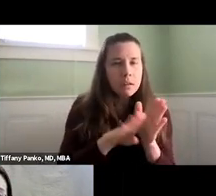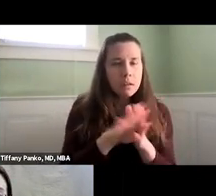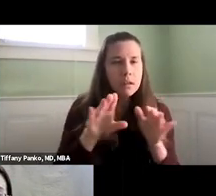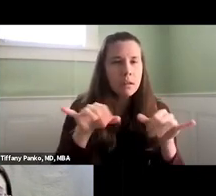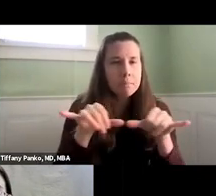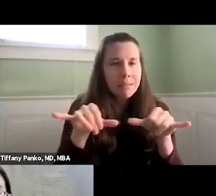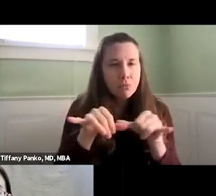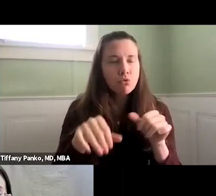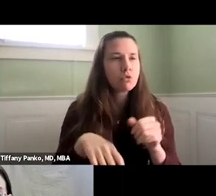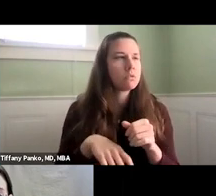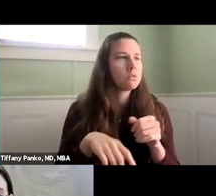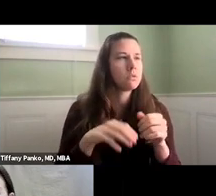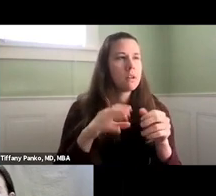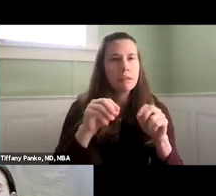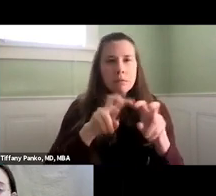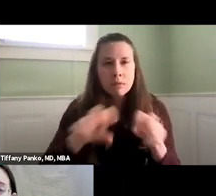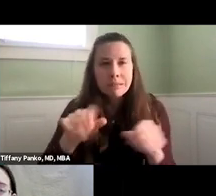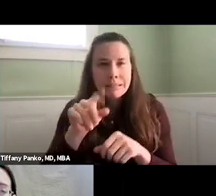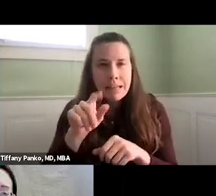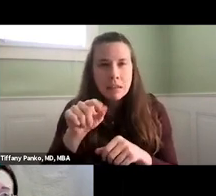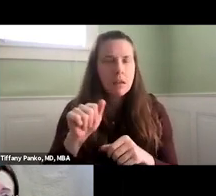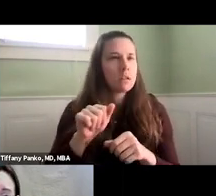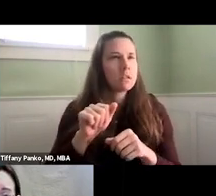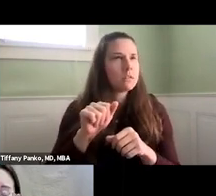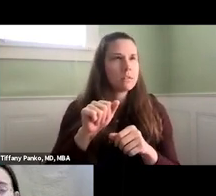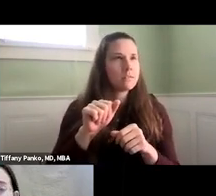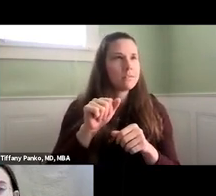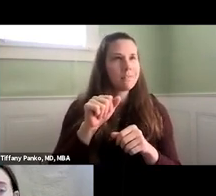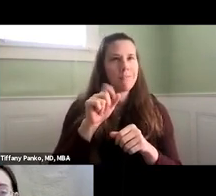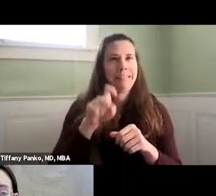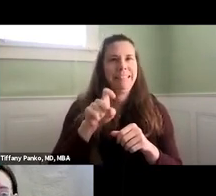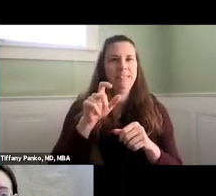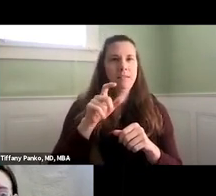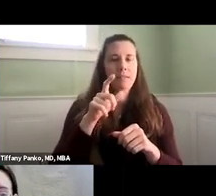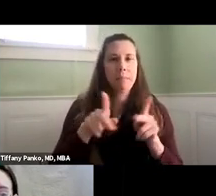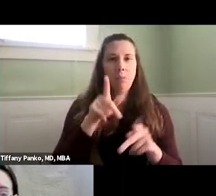that is fairly black and white, but when we develop metrics, when we are analyzing quantitative